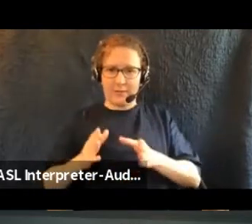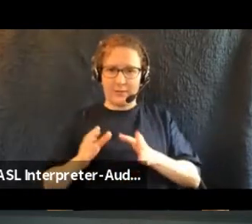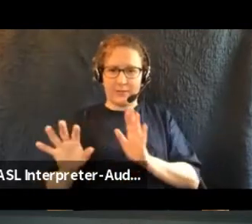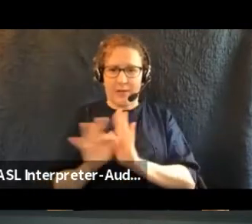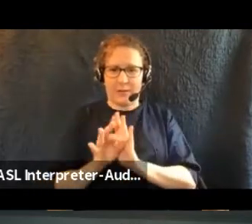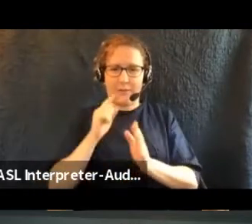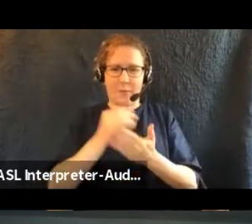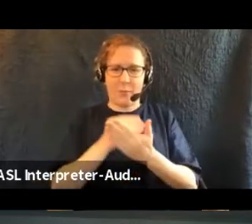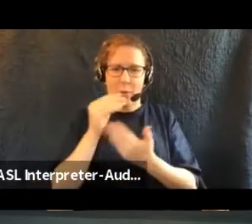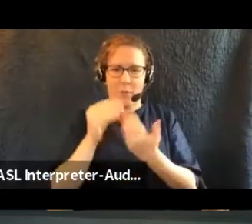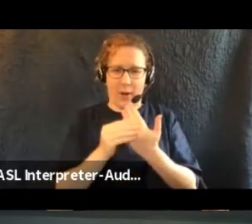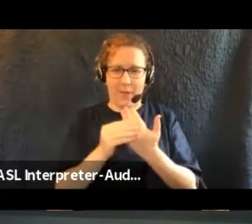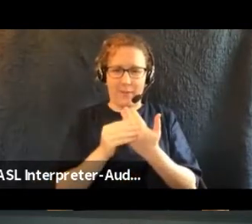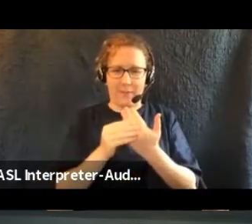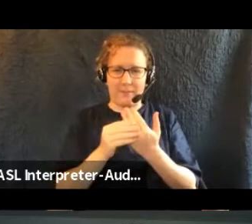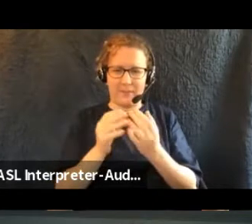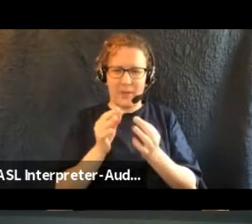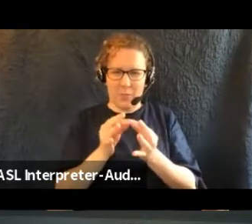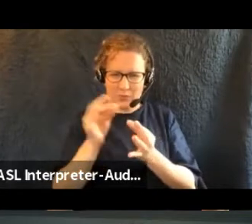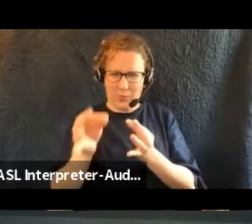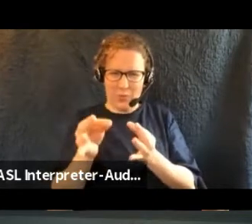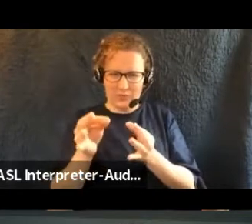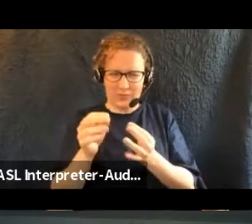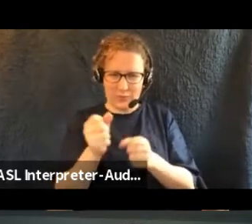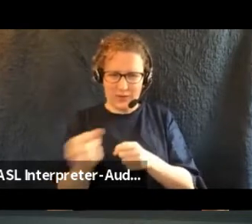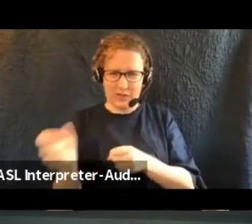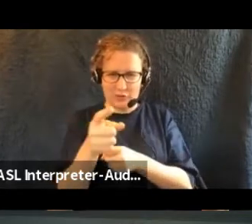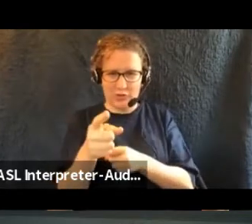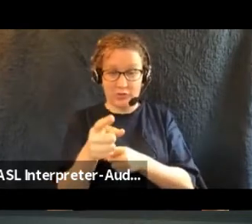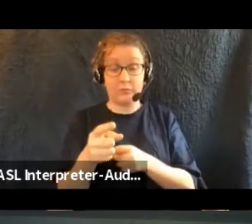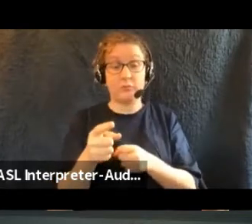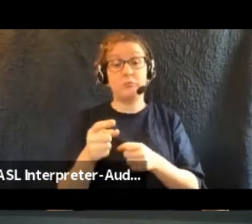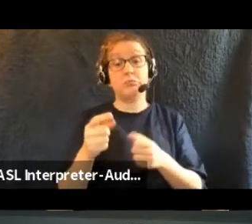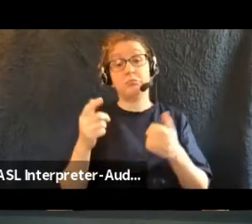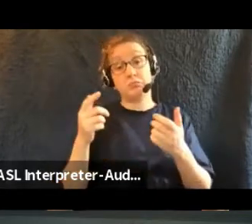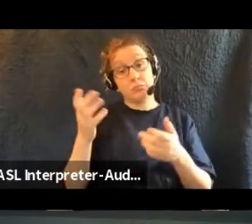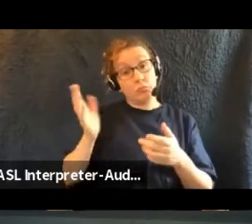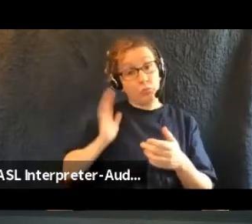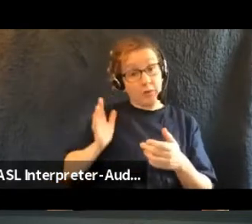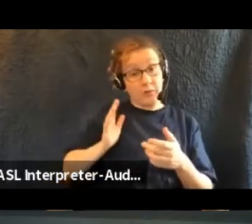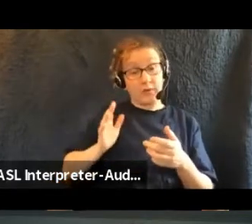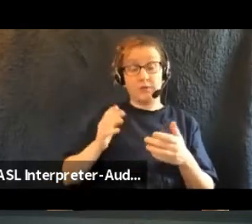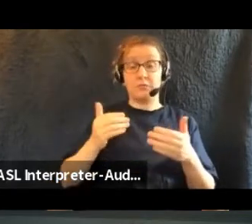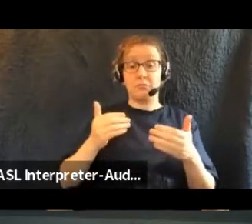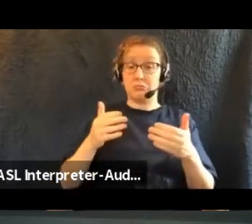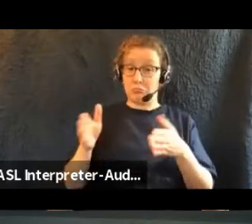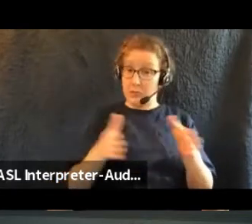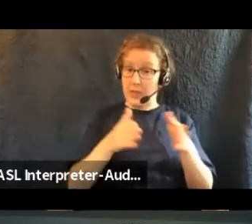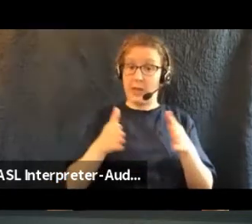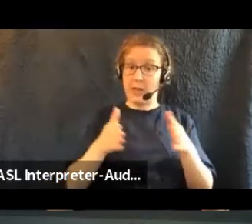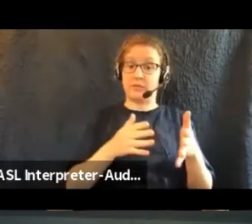that was postponed until next year, so we had previously had some plans in the works for a virtual platform.